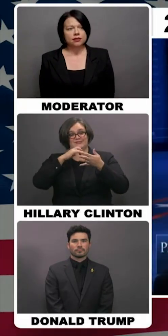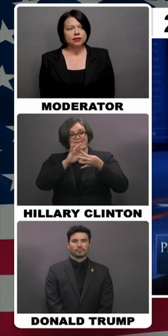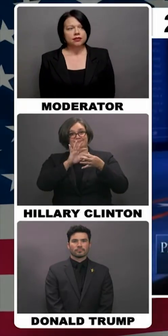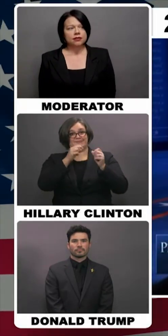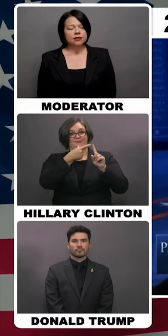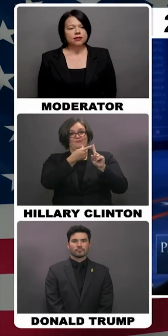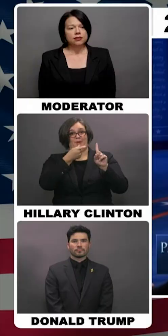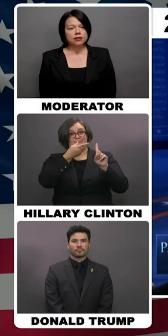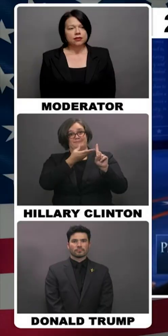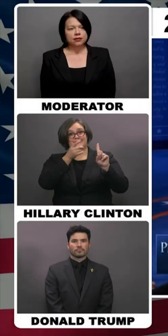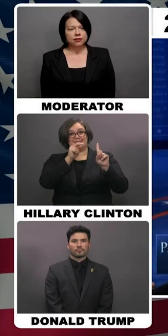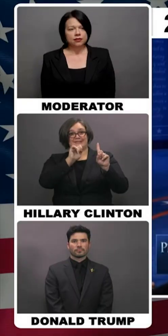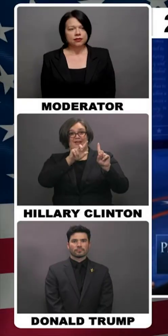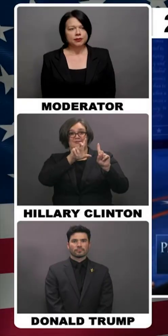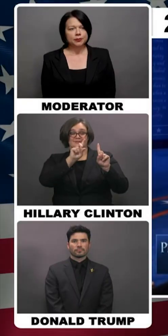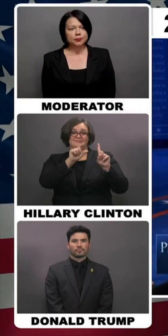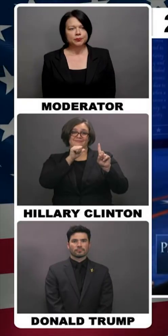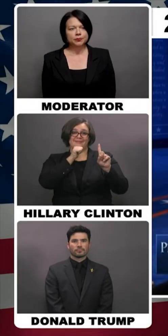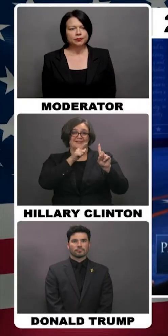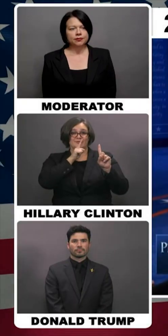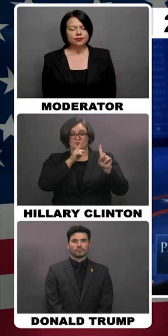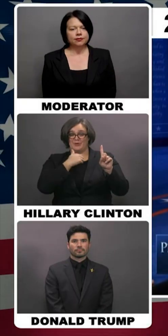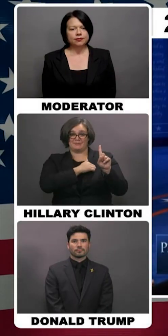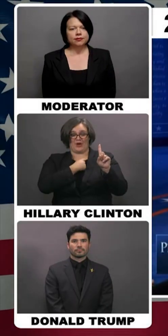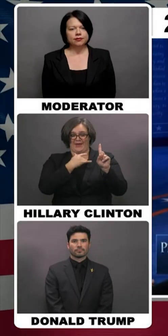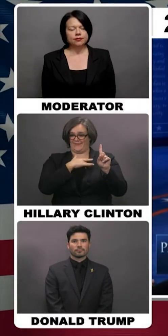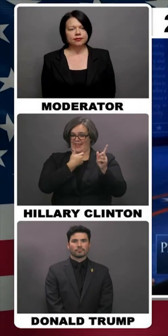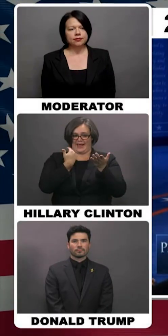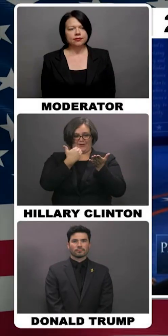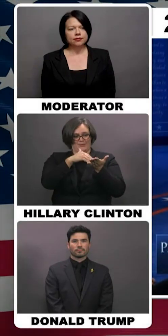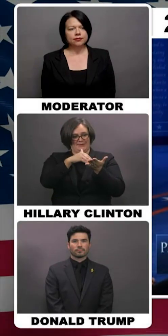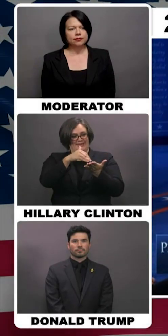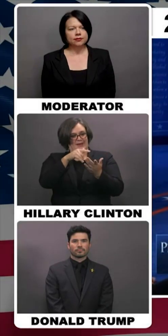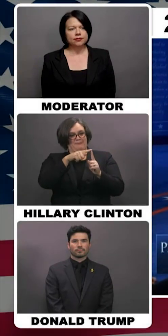I'm, I'm sorry I have to keep saying this, but he lives in an alternative reality.